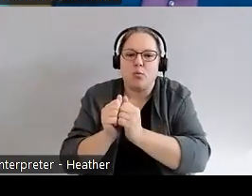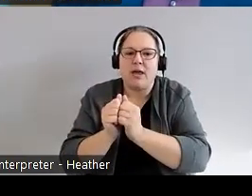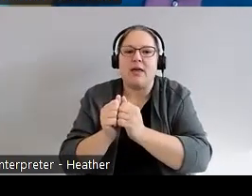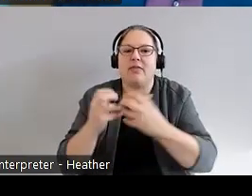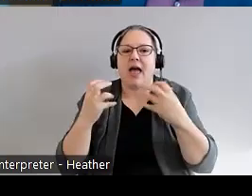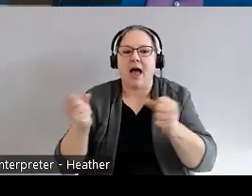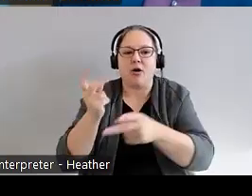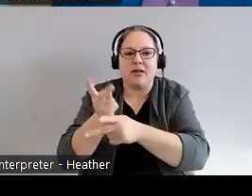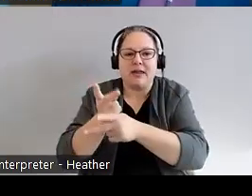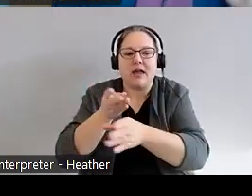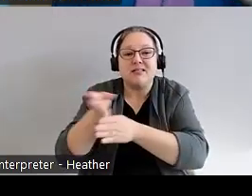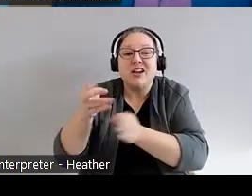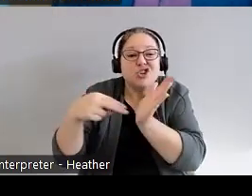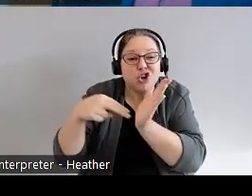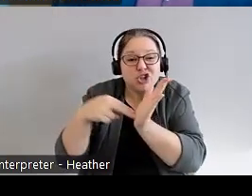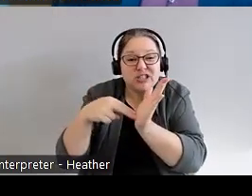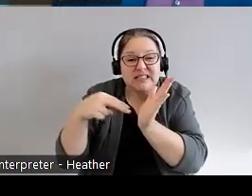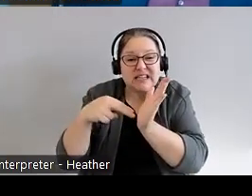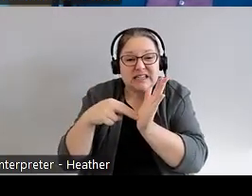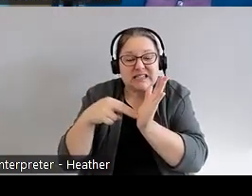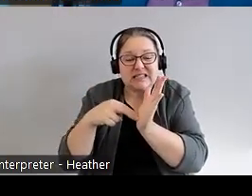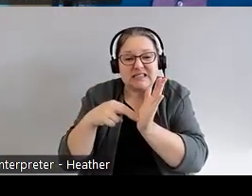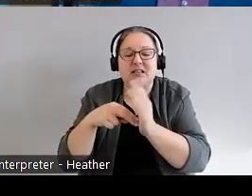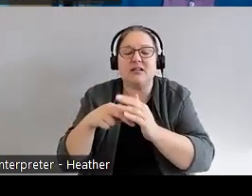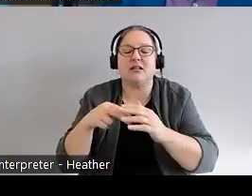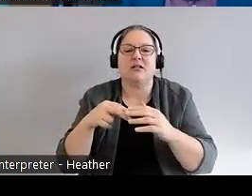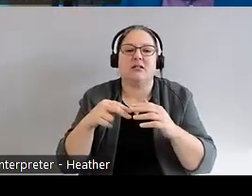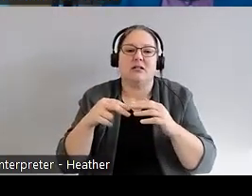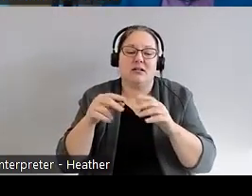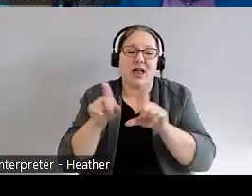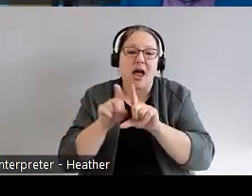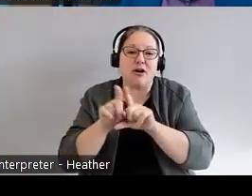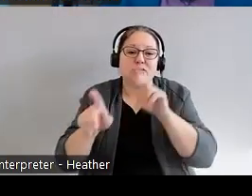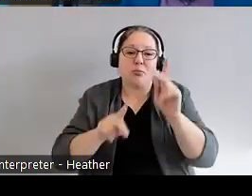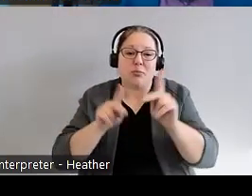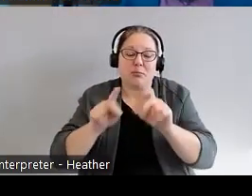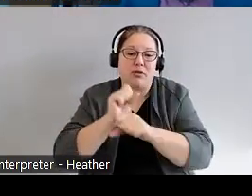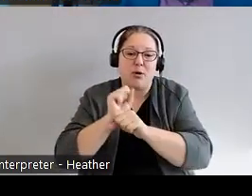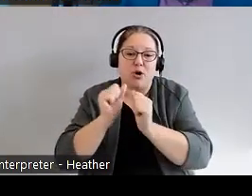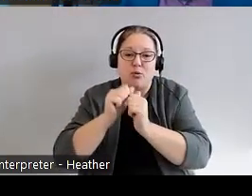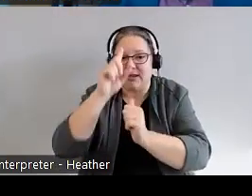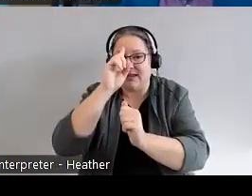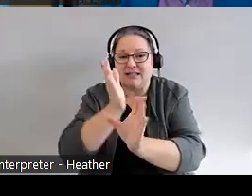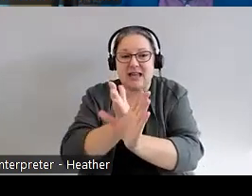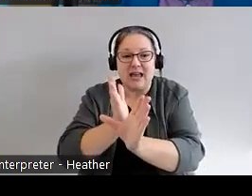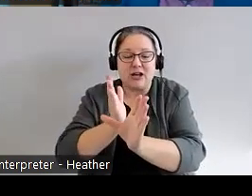nurses uh and even much more remarkable among people working with psychiatric uh populations